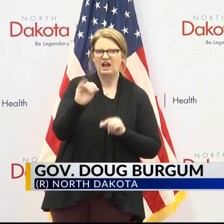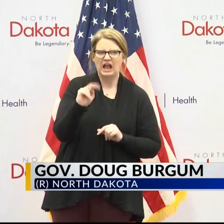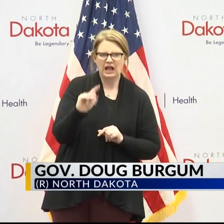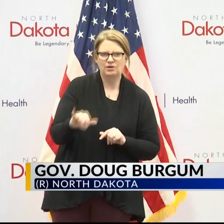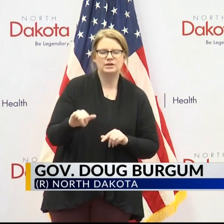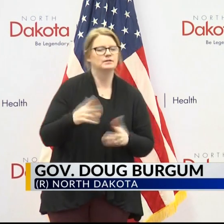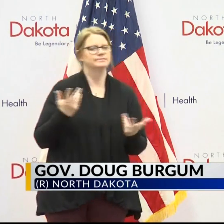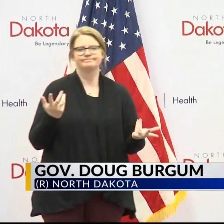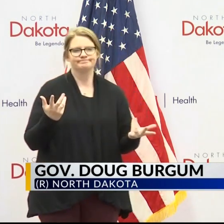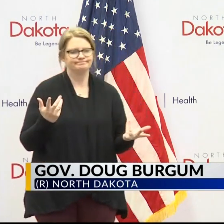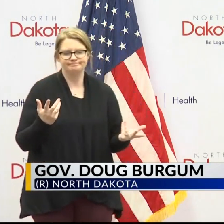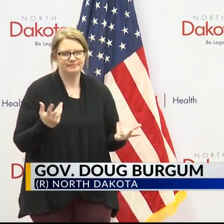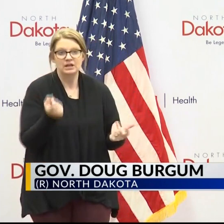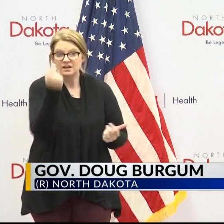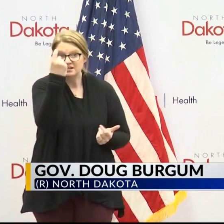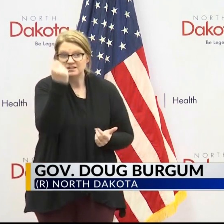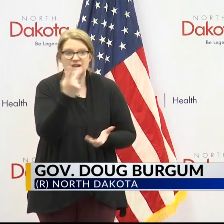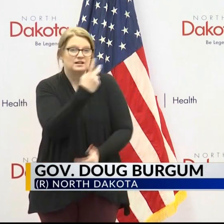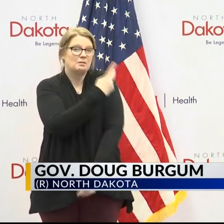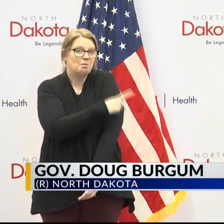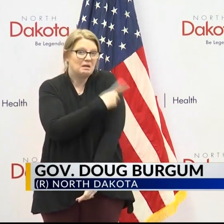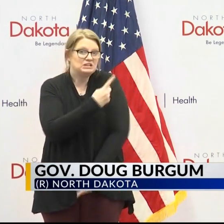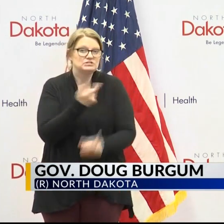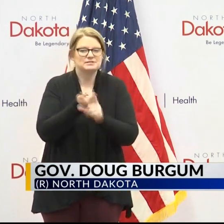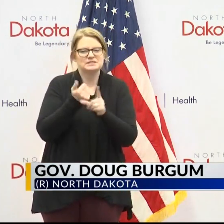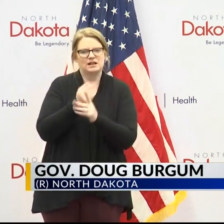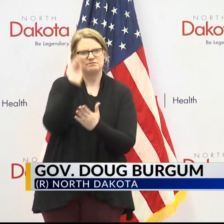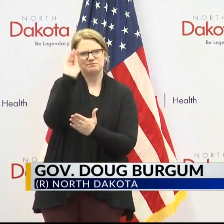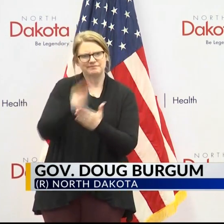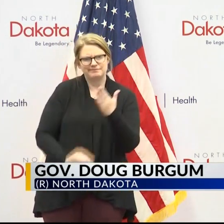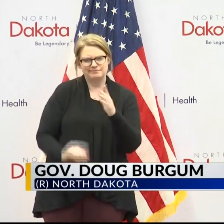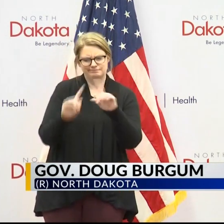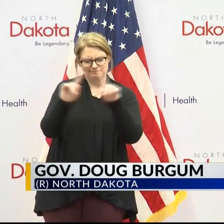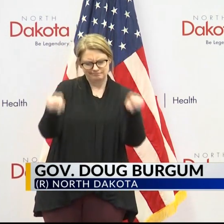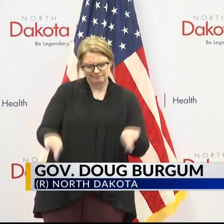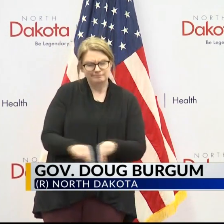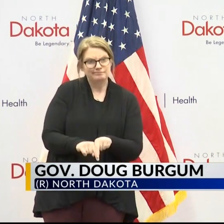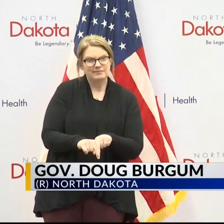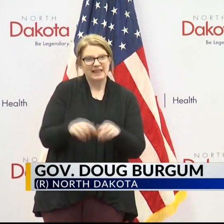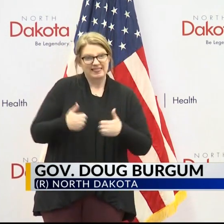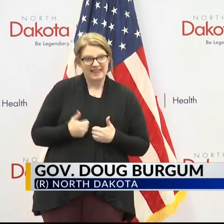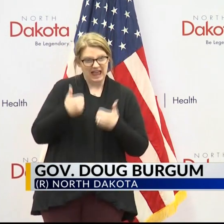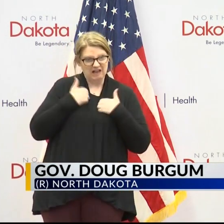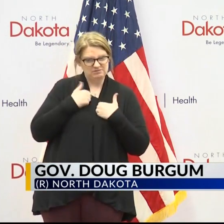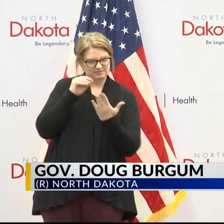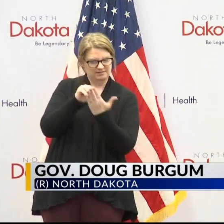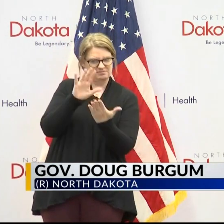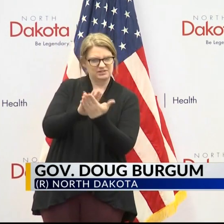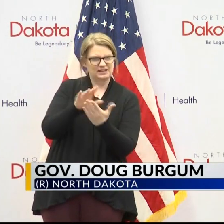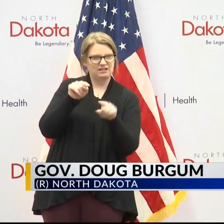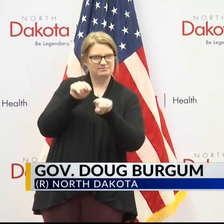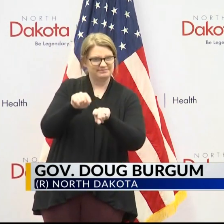DAY WITH 306 TESTS COMING IN. THAT BRINGS NORTH DAKOTA TOTALS UP TO 2261 PEOPLE THAT HAVE BEEN TESTED WITH 58 POSITIVE AND 11 OF THOSE HOSPITALIZED. YESTERDAY THERE WAS A BRIEF DISCUSSION. WE REPORT THIS BY COUNTY.